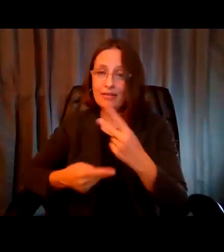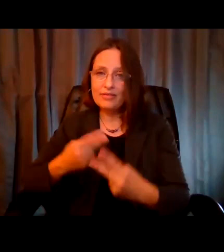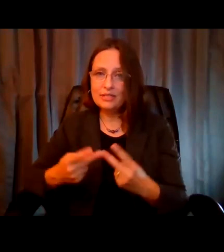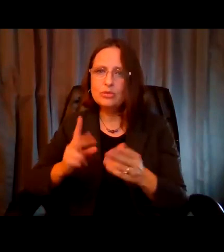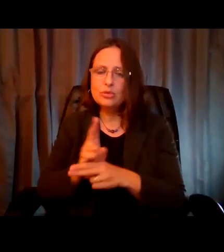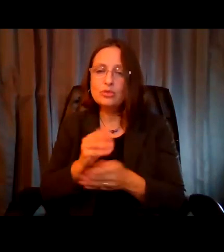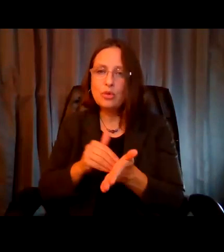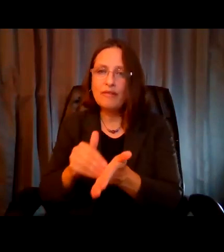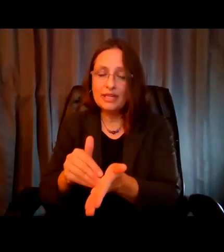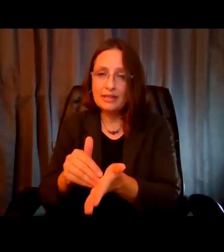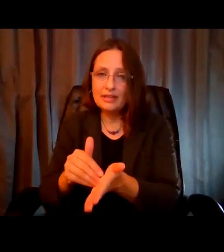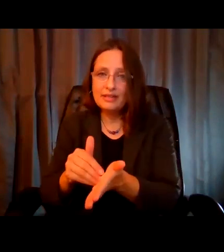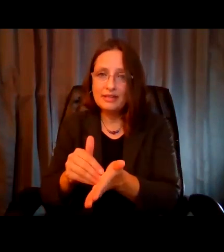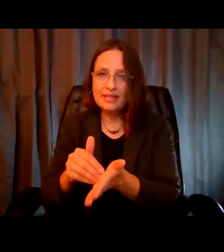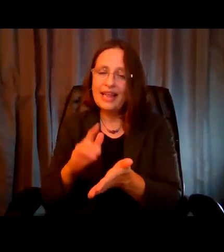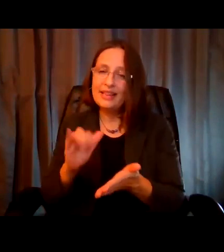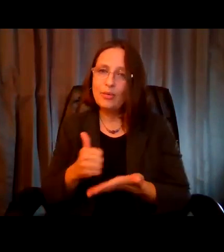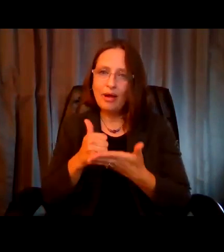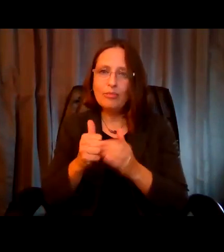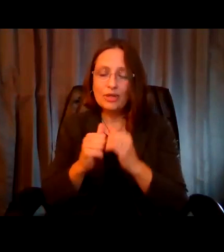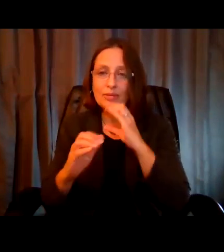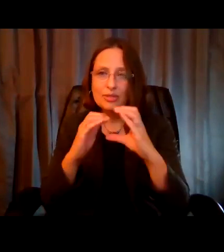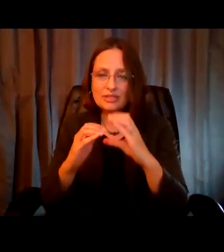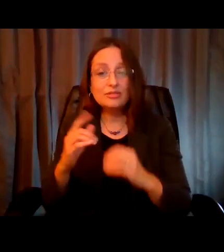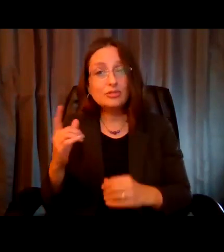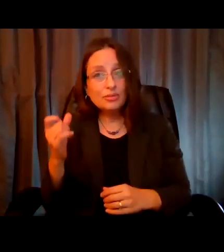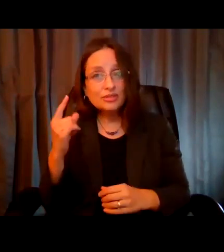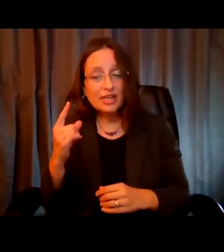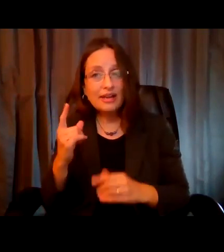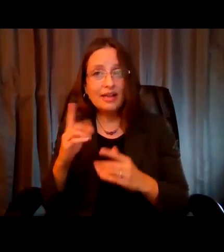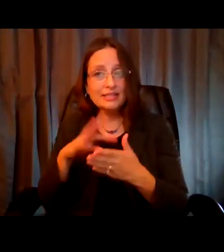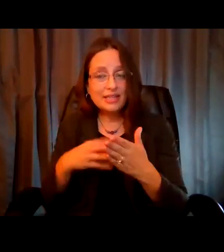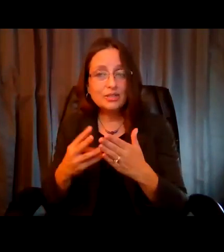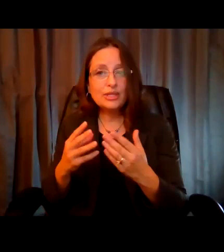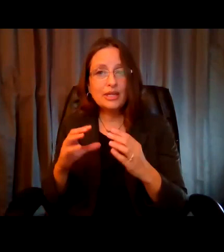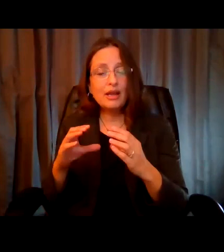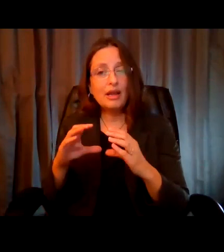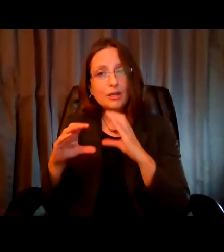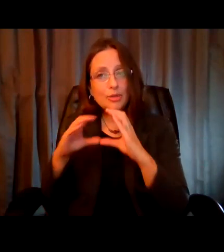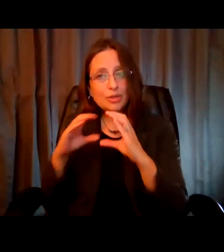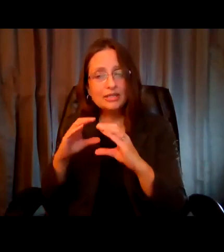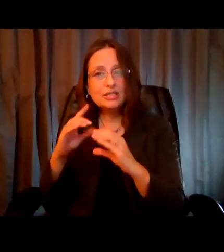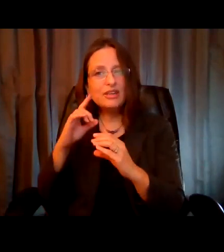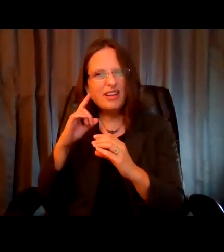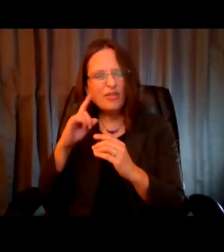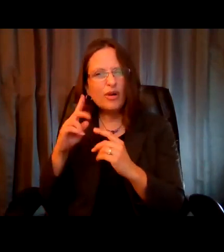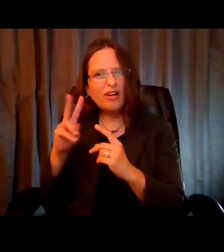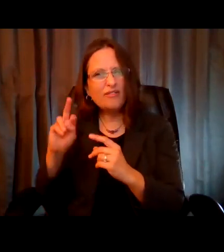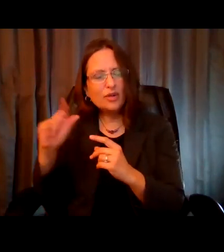So be flexible, if possible. And have alternatives. Finally, I'd suggest you all